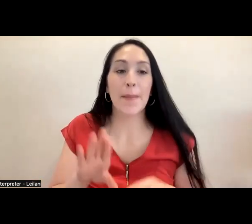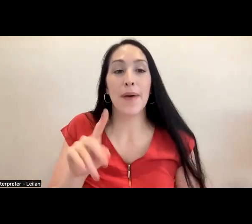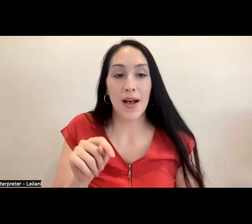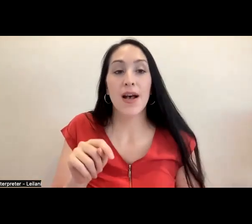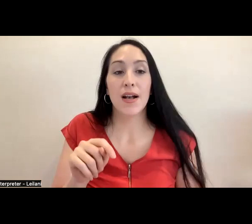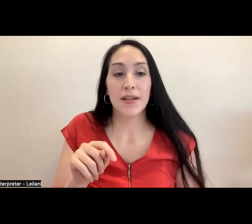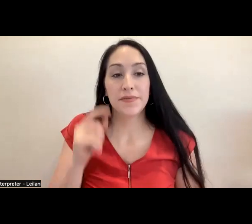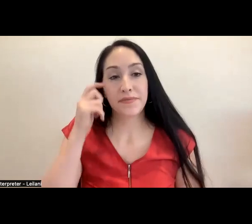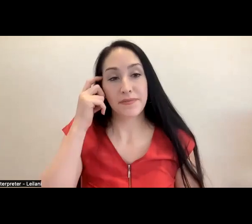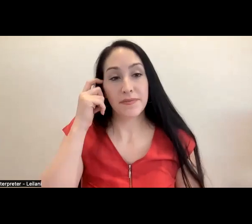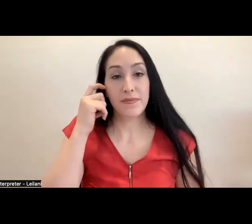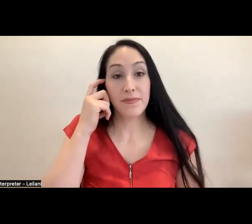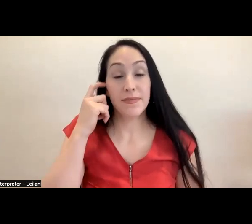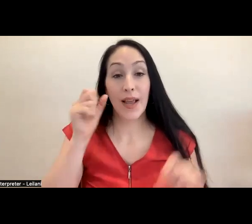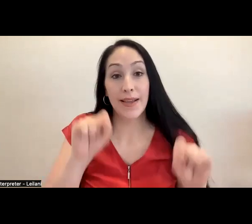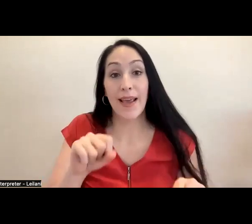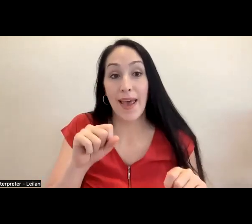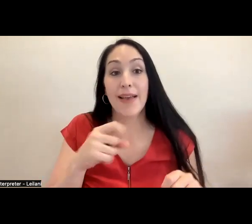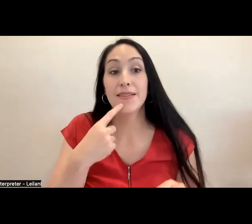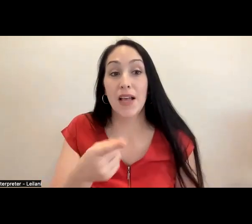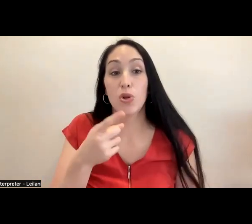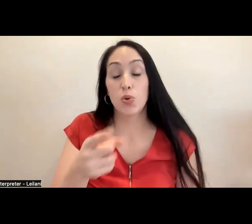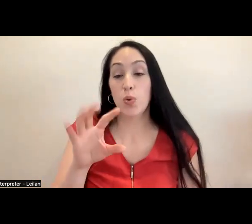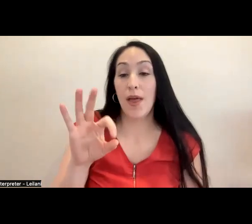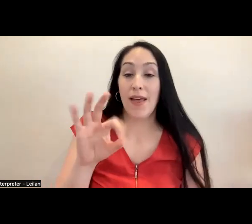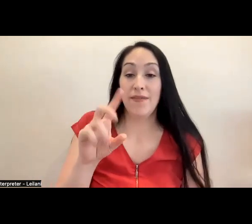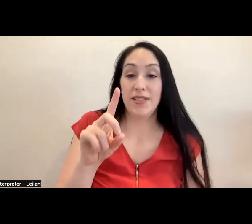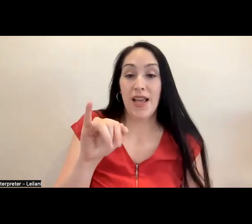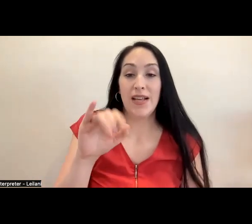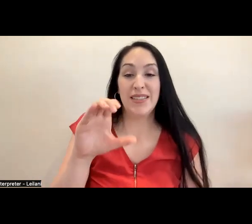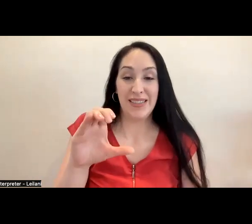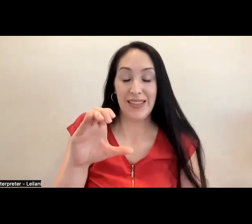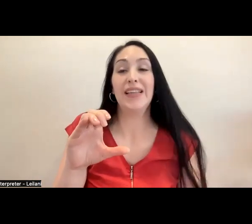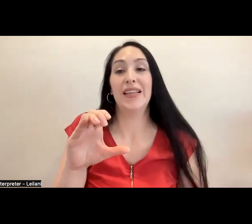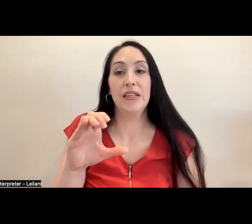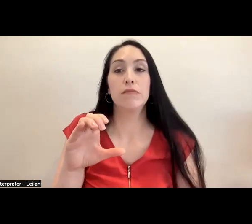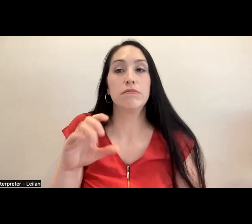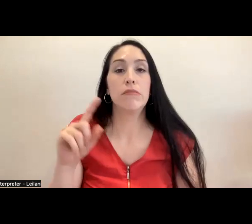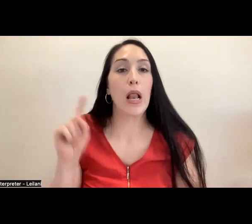12:00:18 So the fdic option is the least riskiest, followed by the main market, and in our conservative